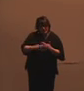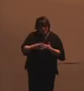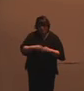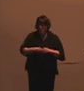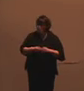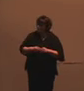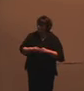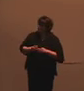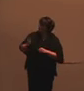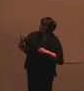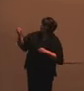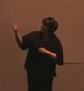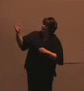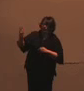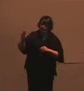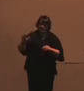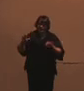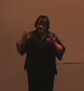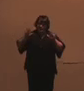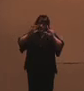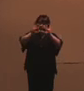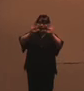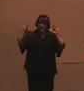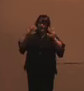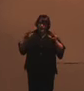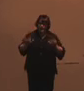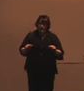And the real house starts from this corner.